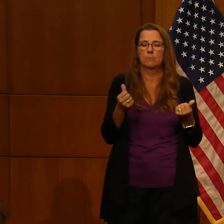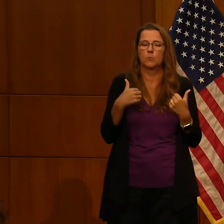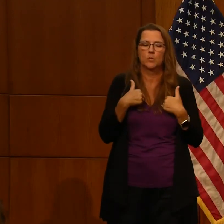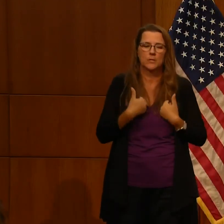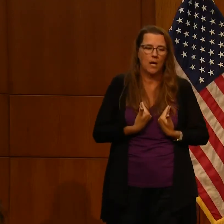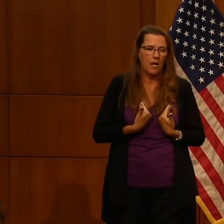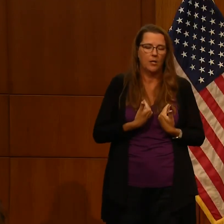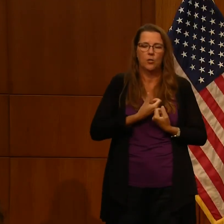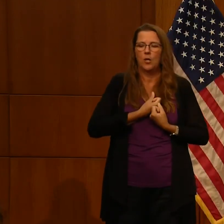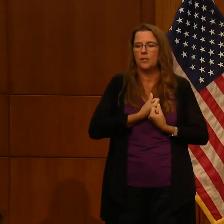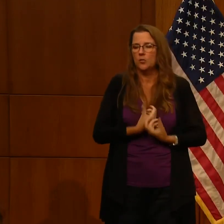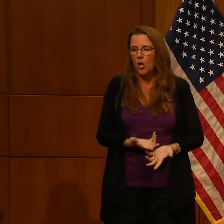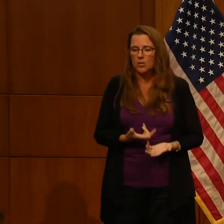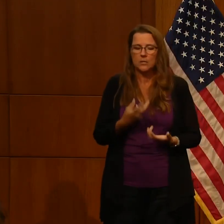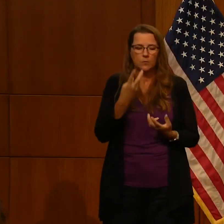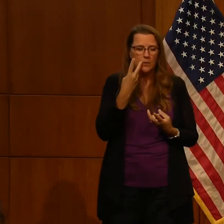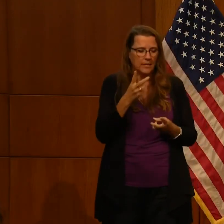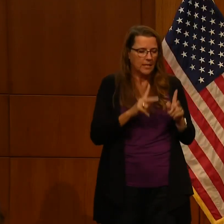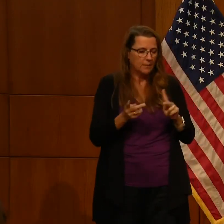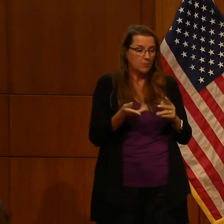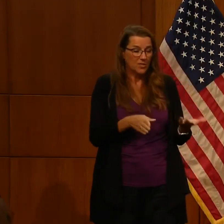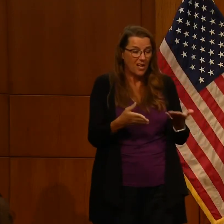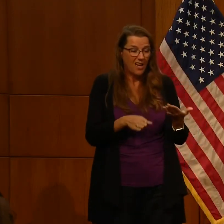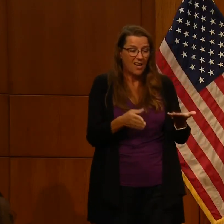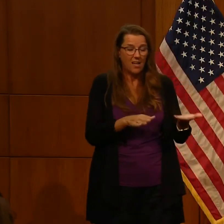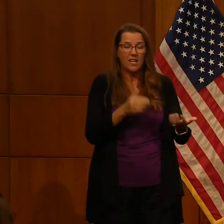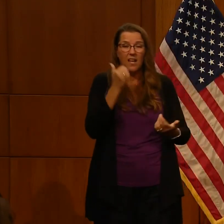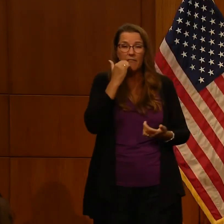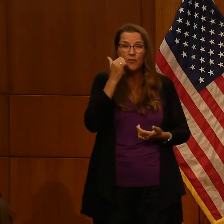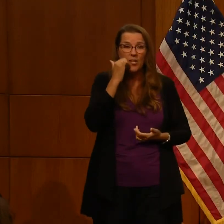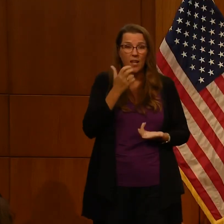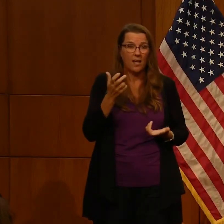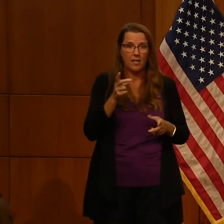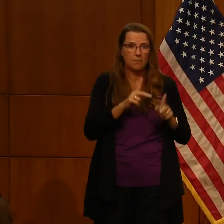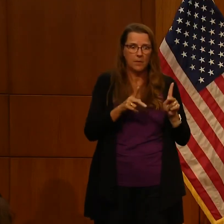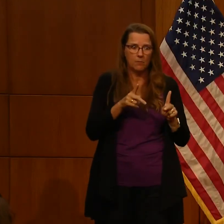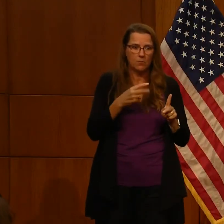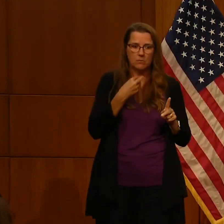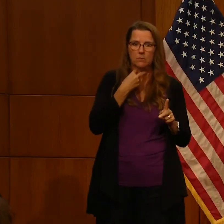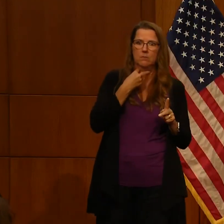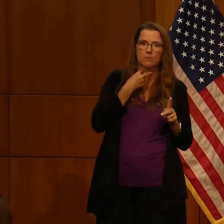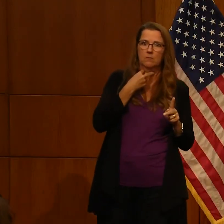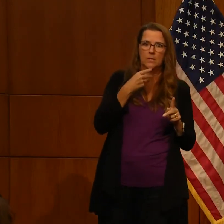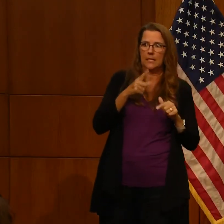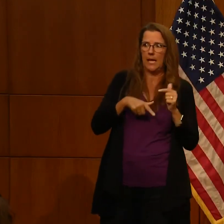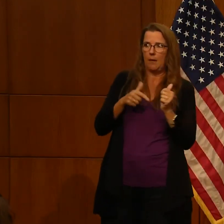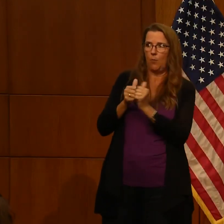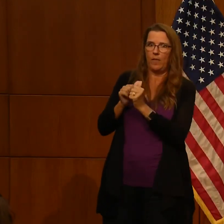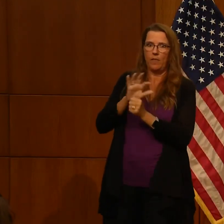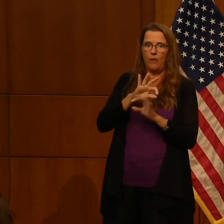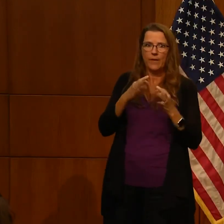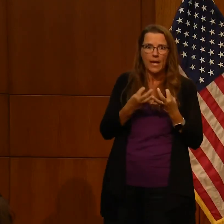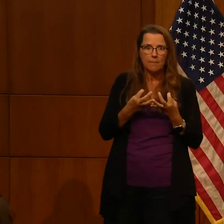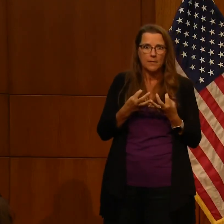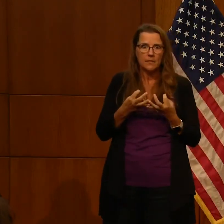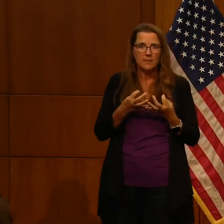GETTING TIRED. THEY'RE EXHAUSTED. UM THEY'RE SEEING PEOPLE DIE IN FRONT OF THEM. EVERY DAY. PEOPLE THAT CAN'T BE